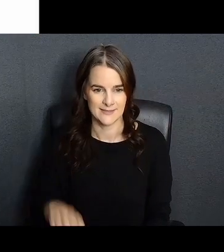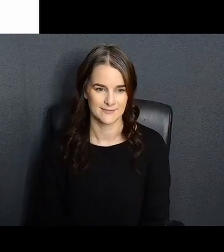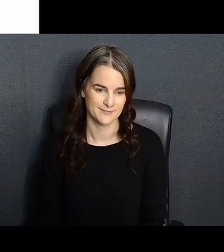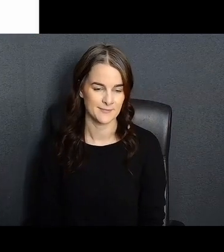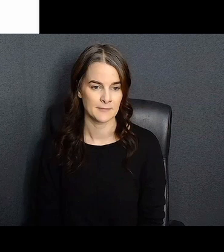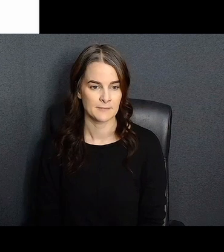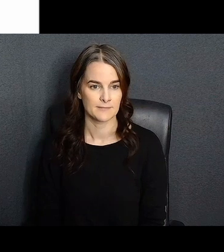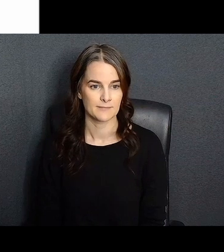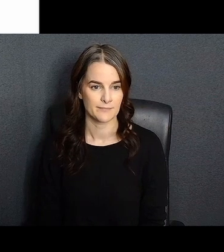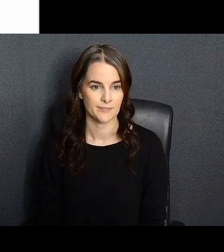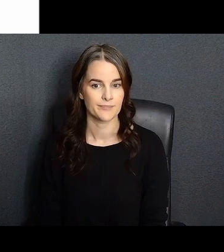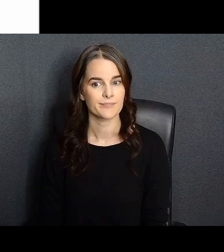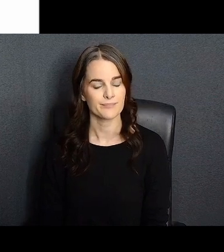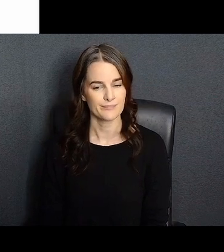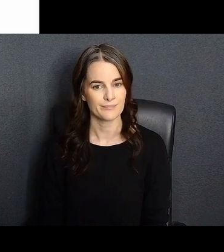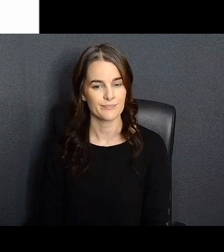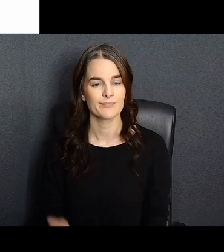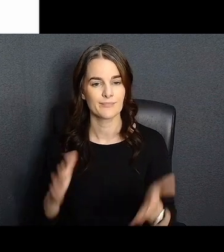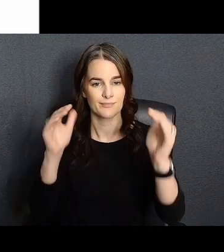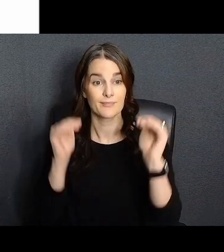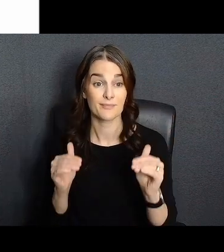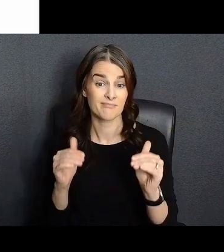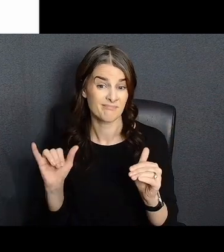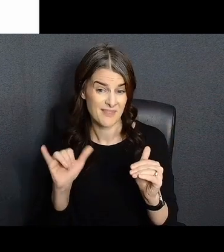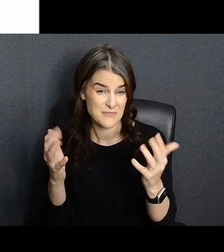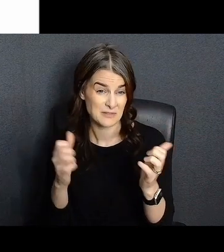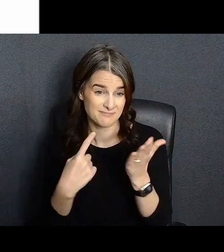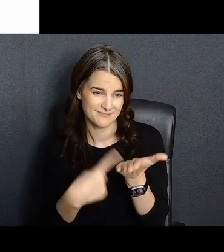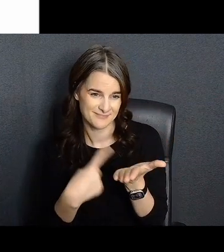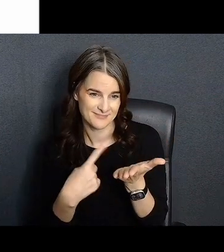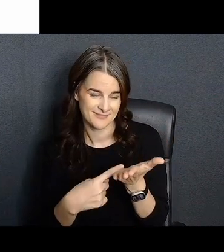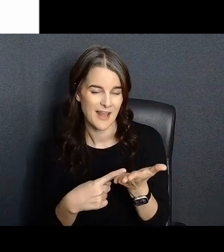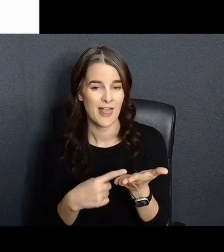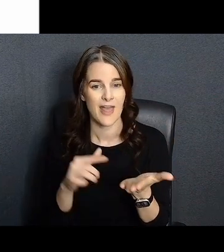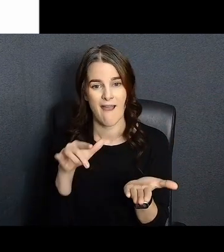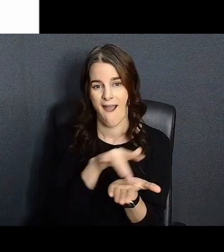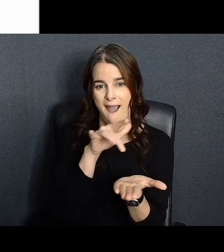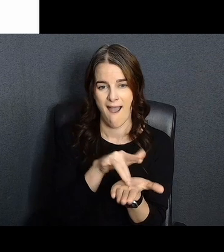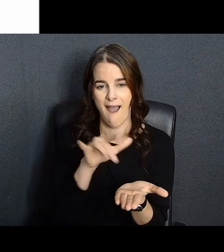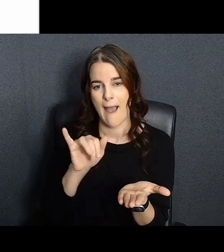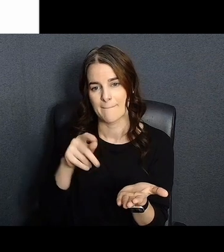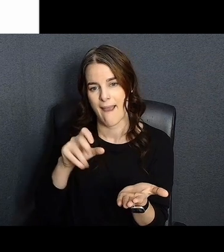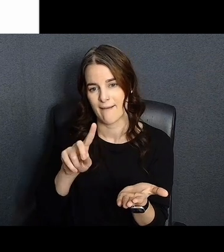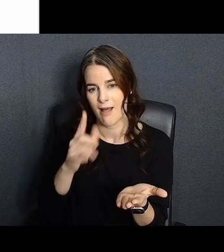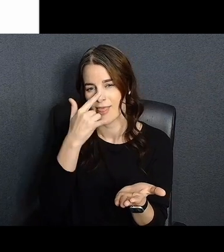So, too, we also want to talk about what these iPads look like in terms of funding.